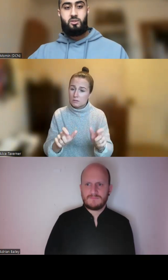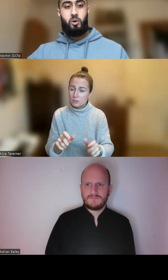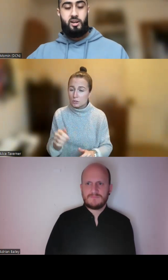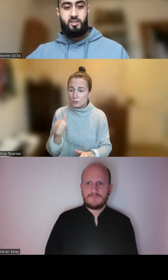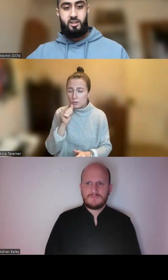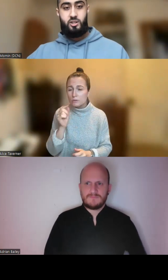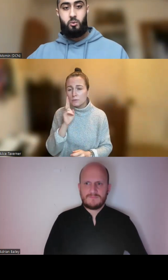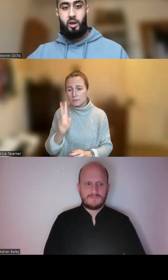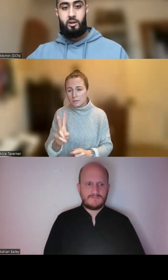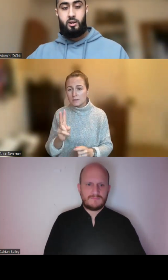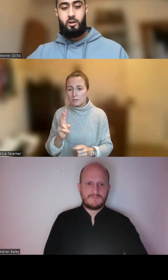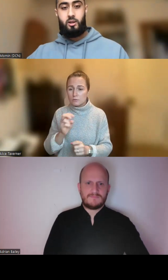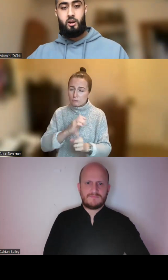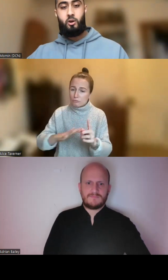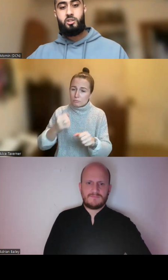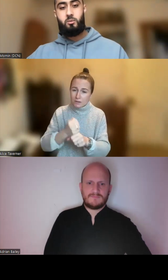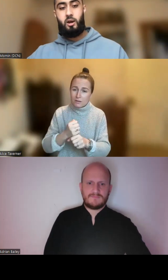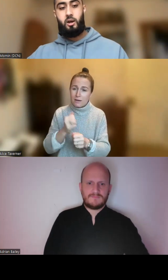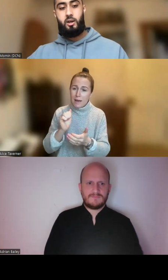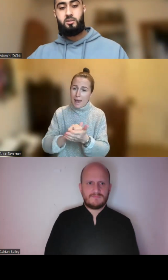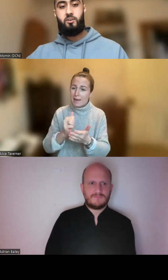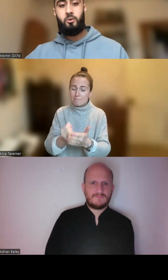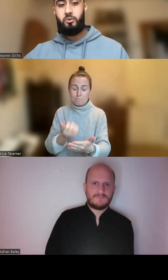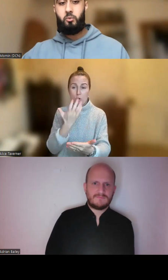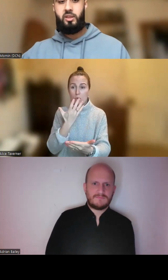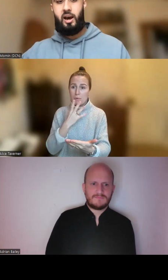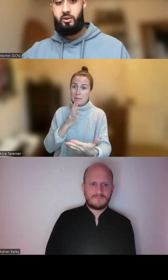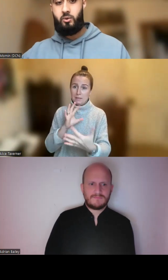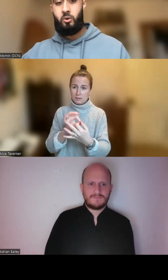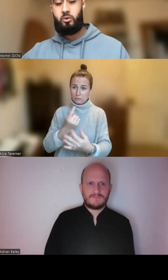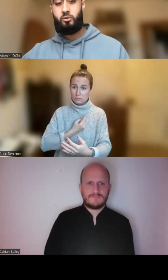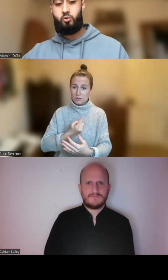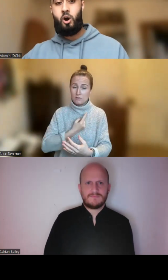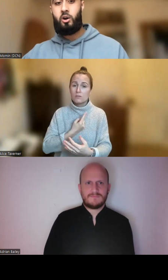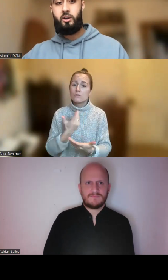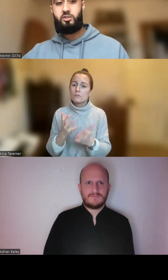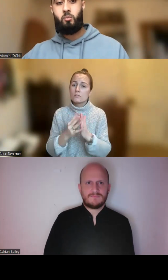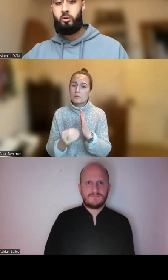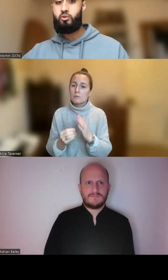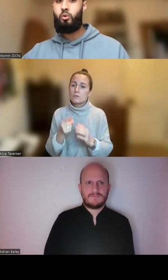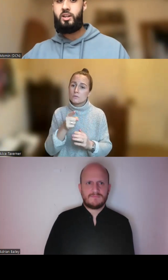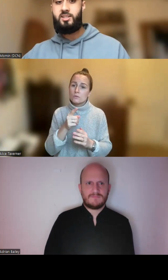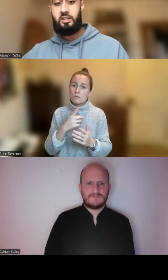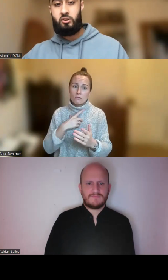that's what it is essentially. When a customer is followed with an ad or you target someone who's already seen your ad.